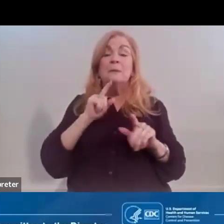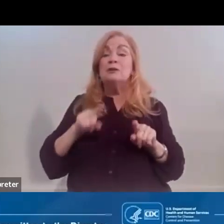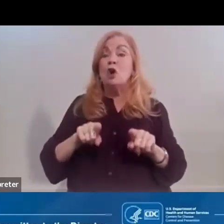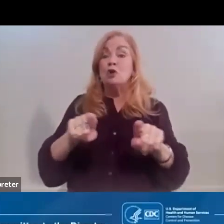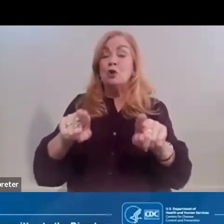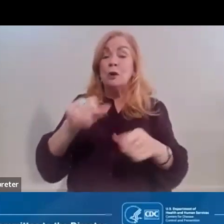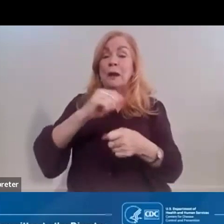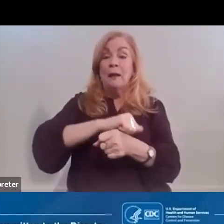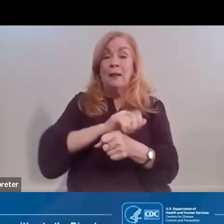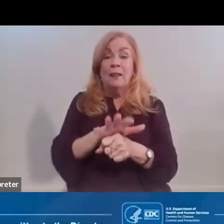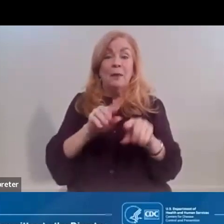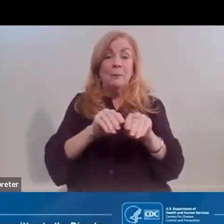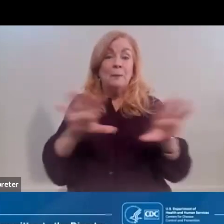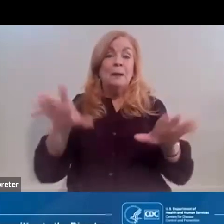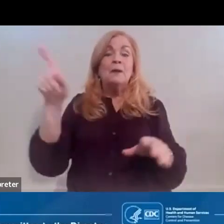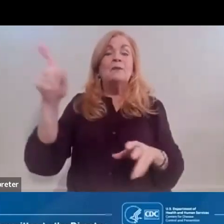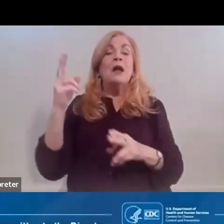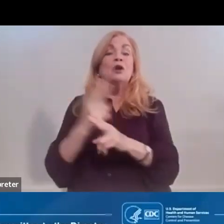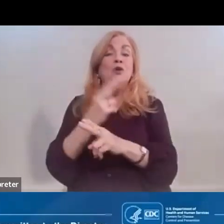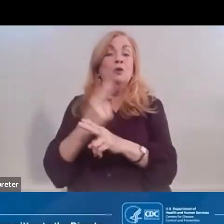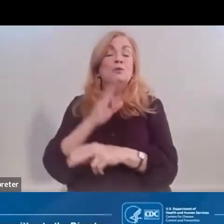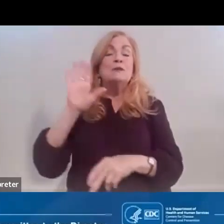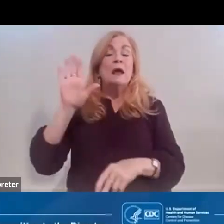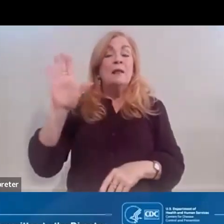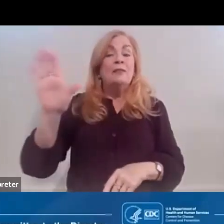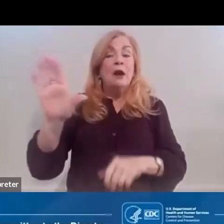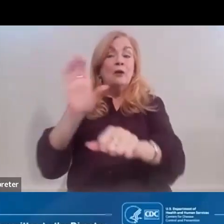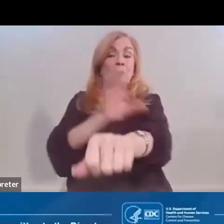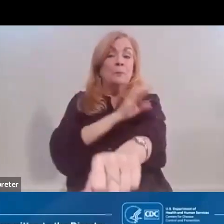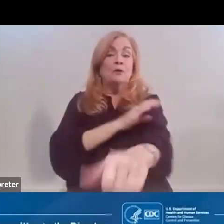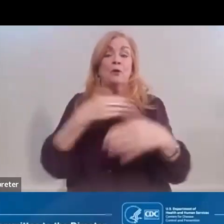to use their electronic health record to give a situational awareness of what was happening in the hospital.